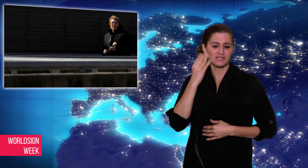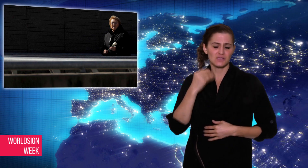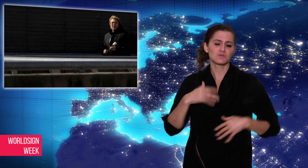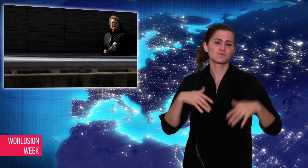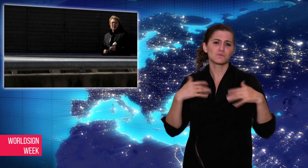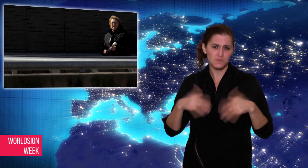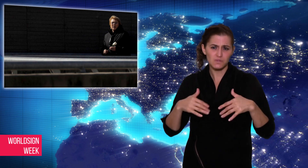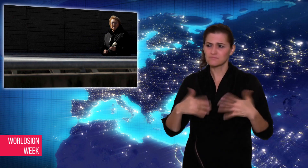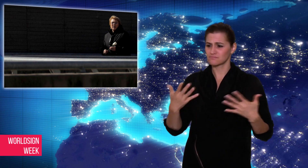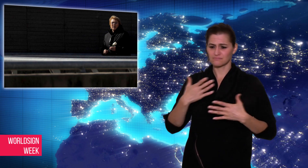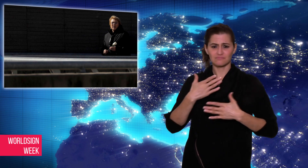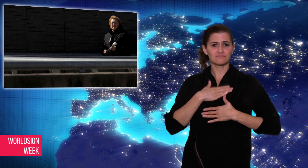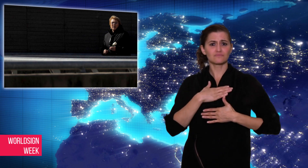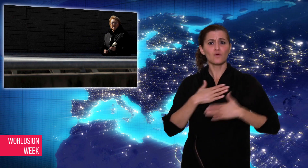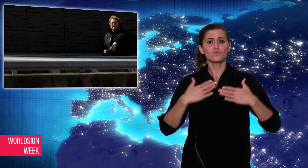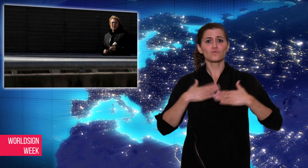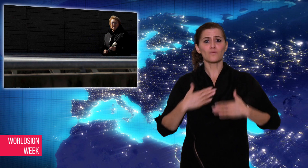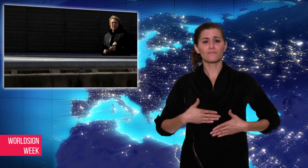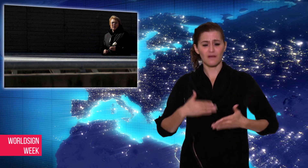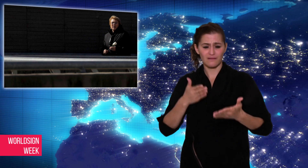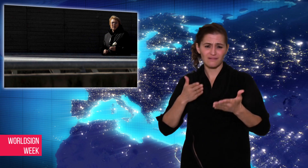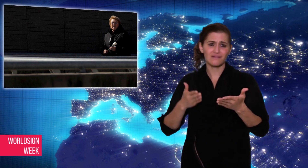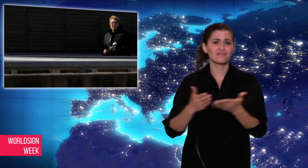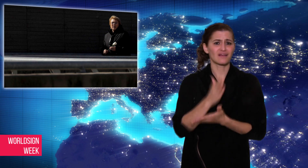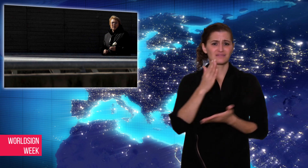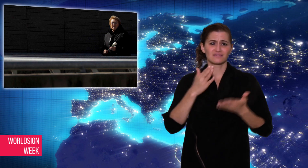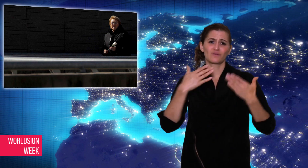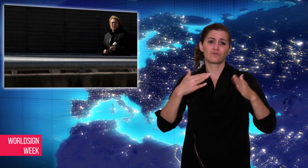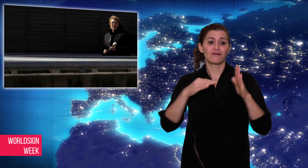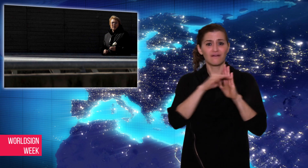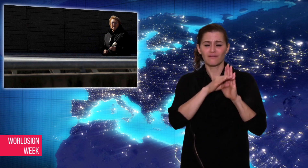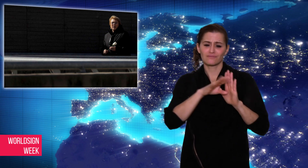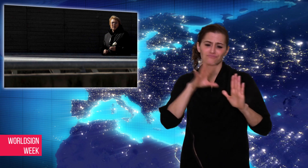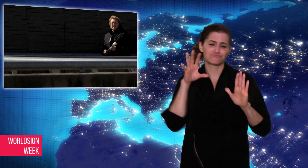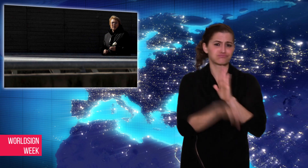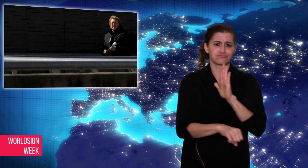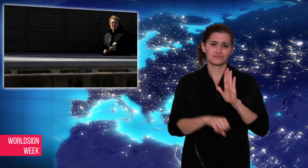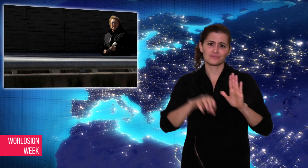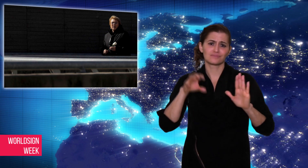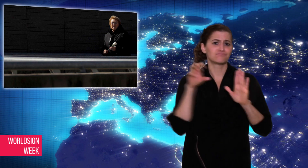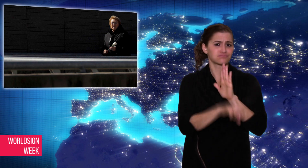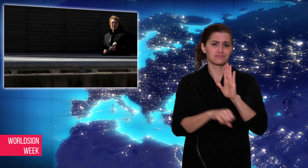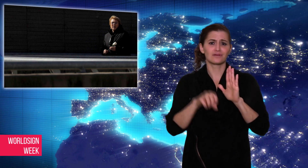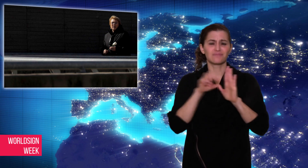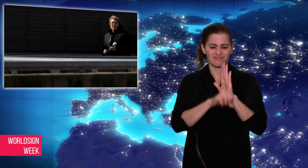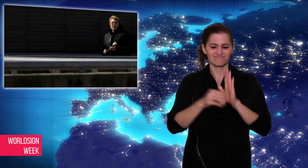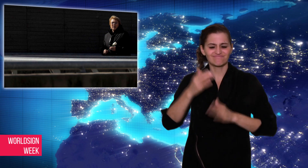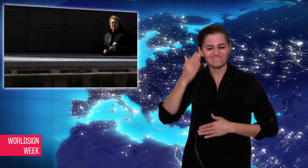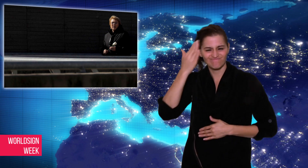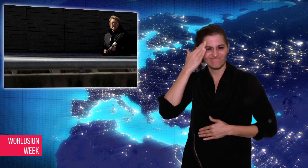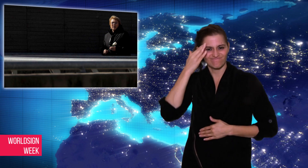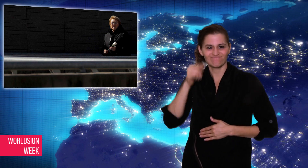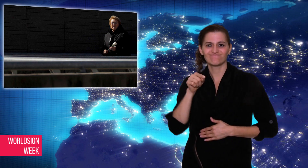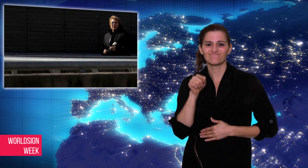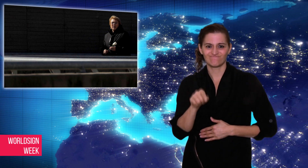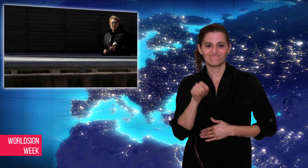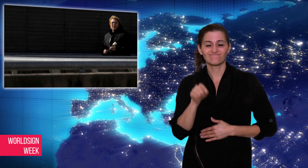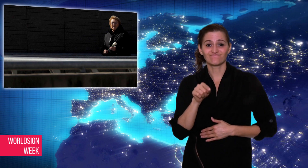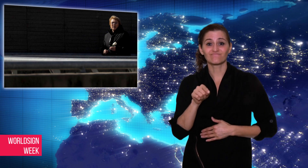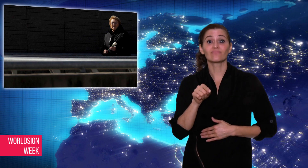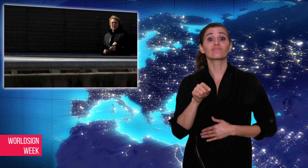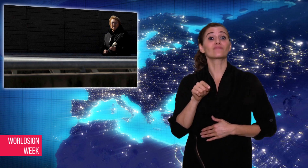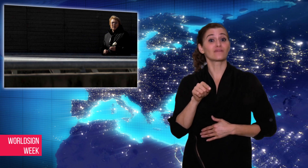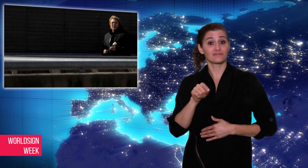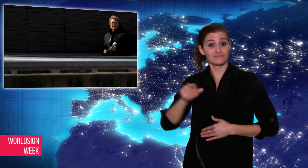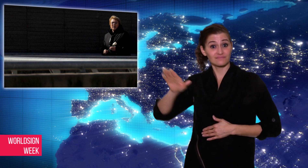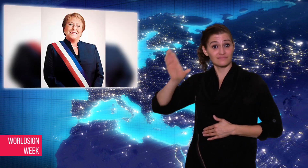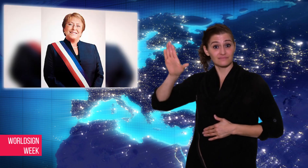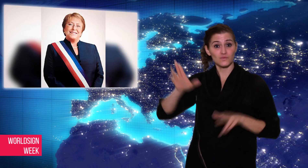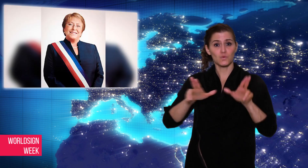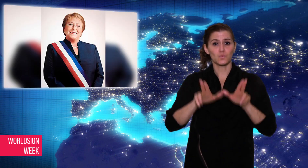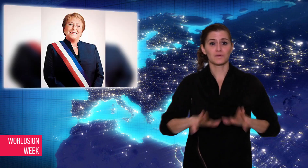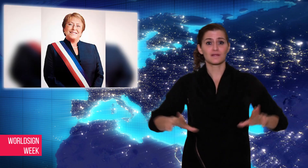Secretary-General Antonio Guterres